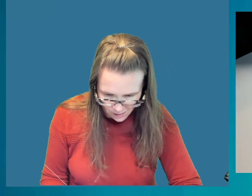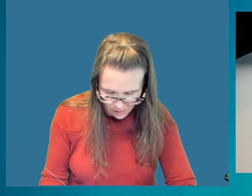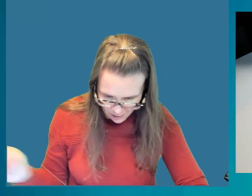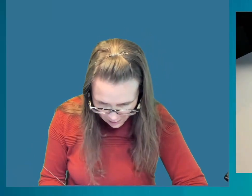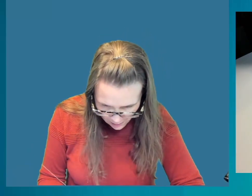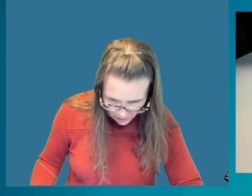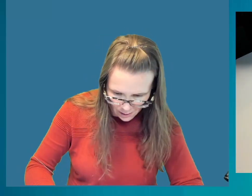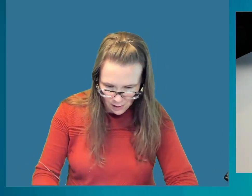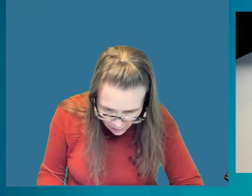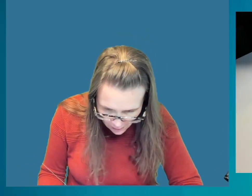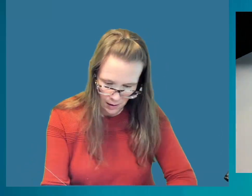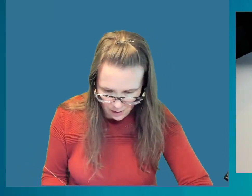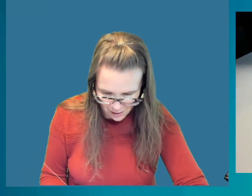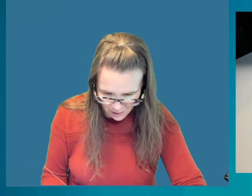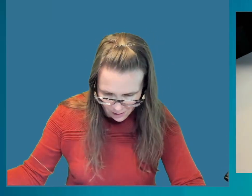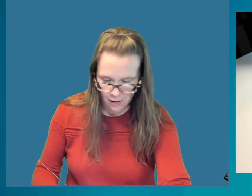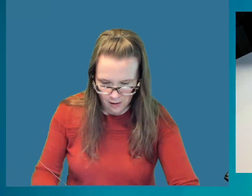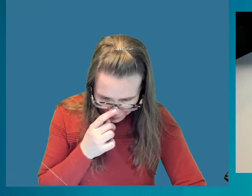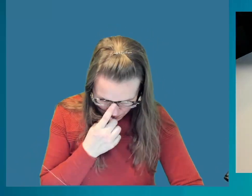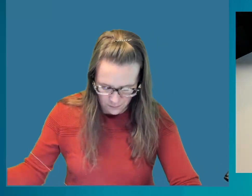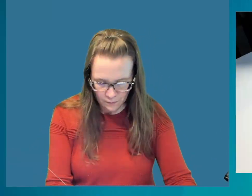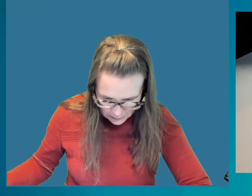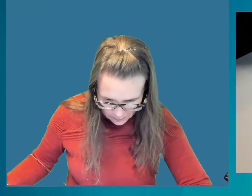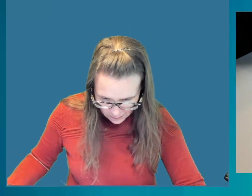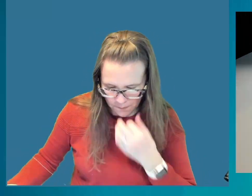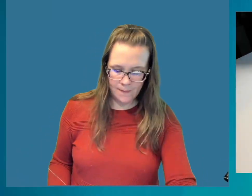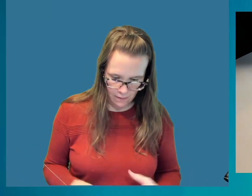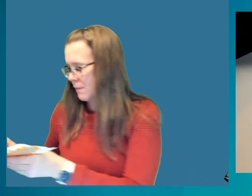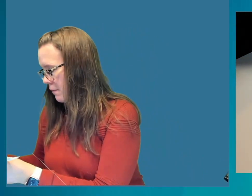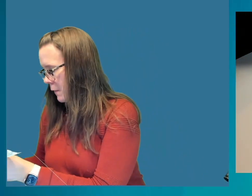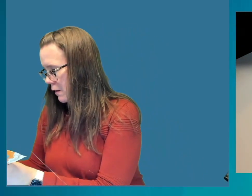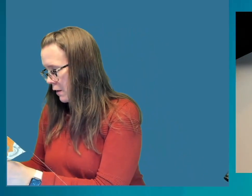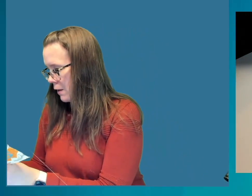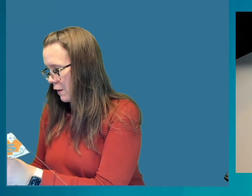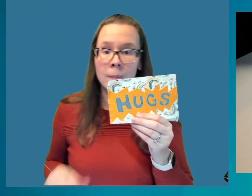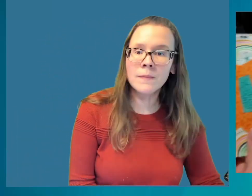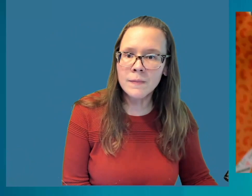and it will catch that thread. I don't lift my needle up - I just push the needle a little bit